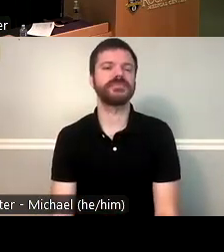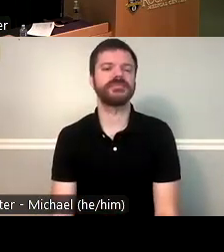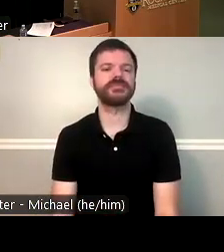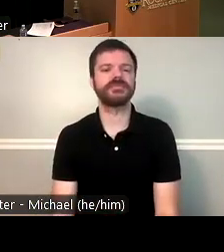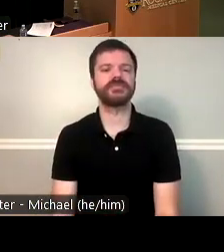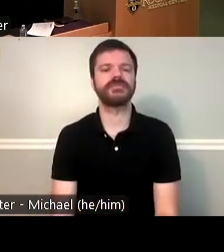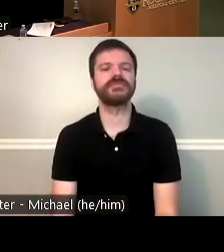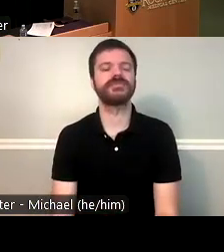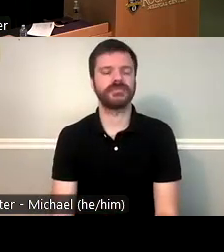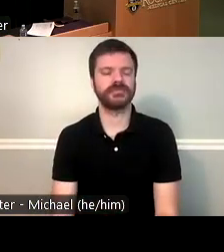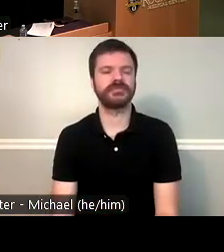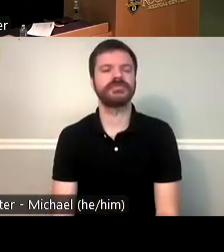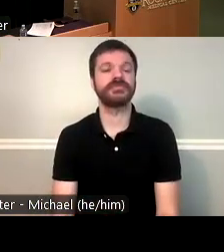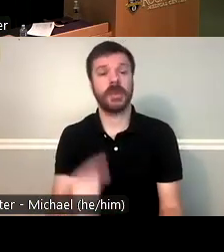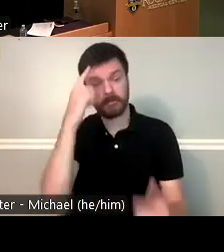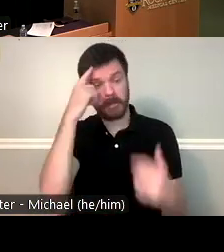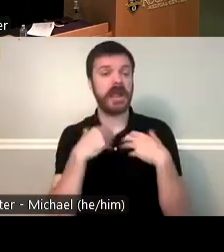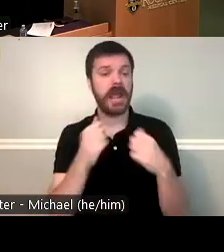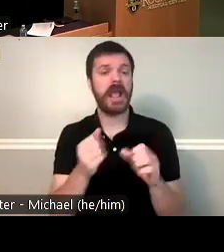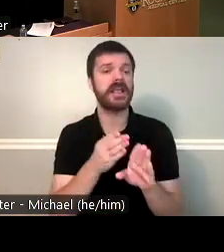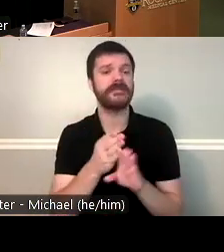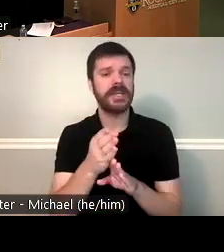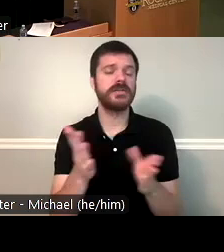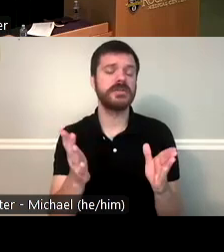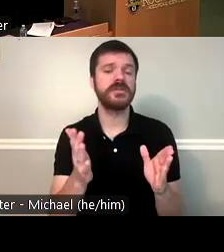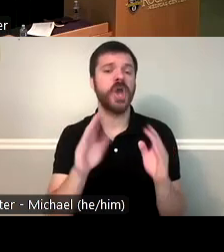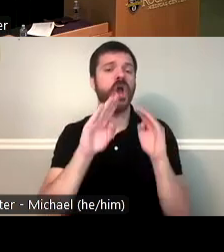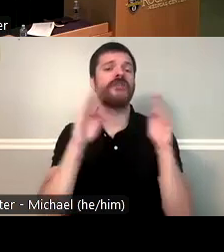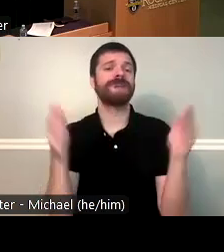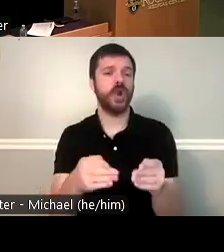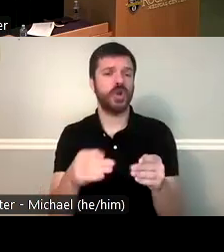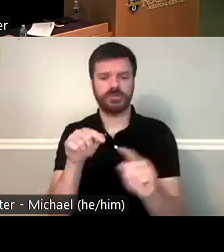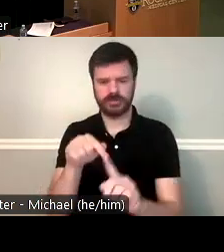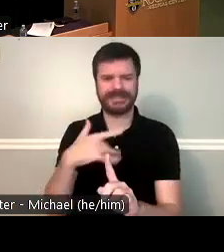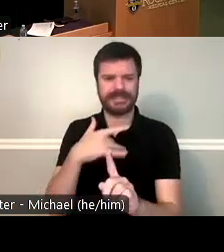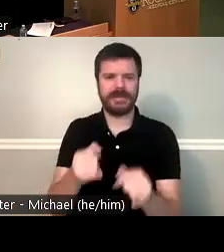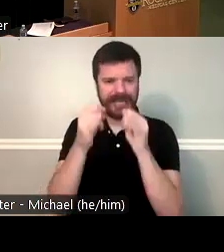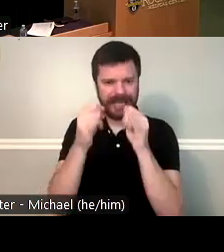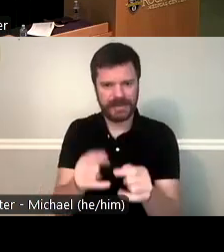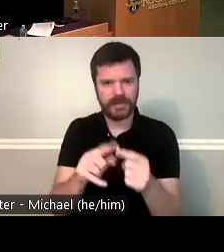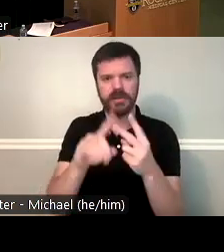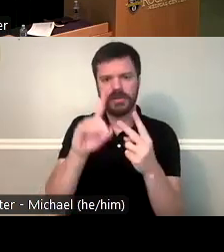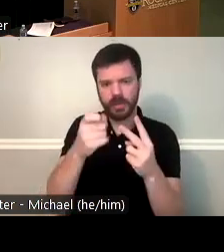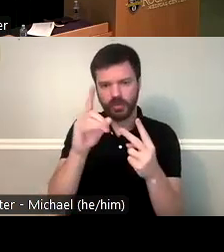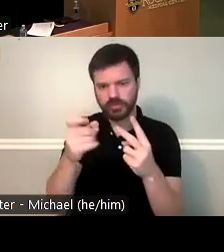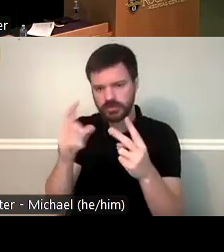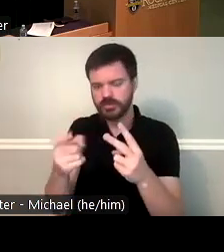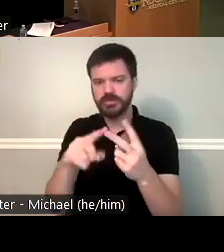um in the mental health field uh the focus has been on individual and diagnosis and treatment